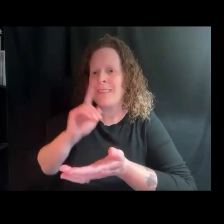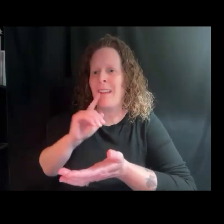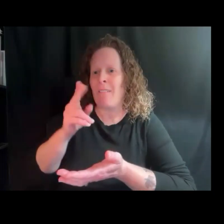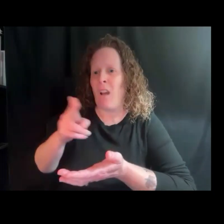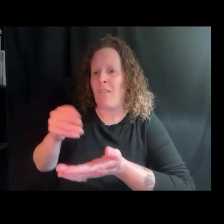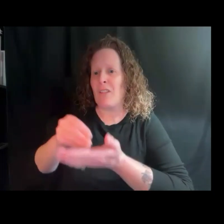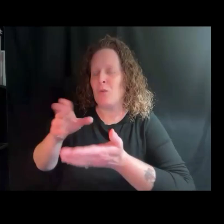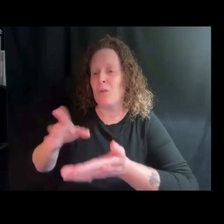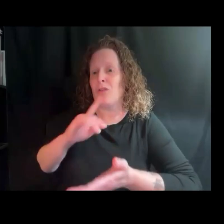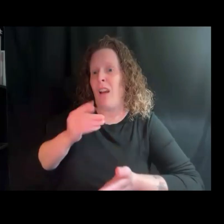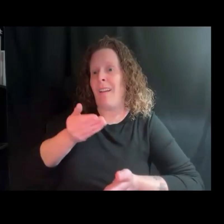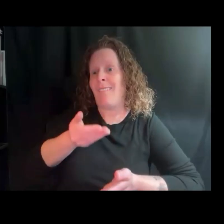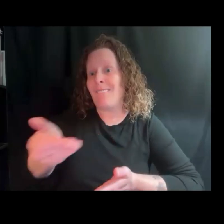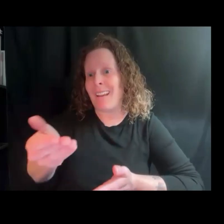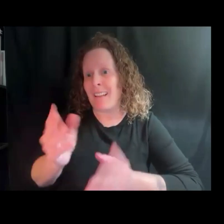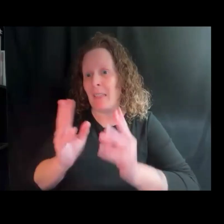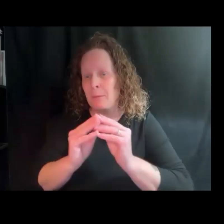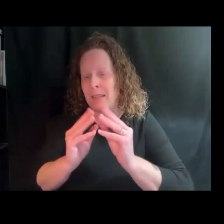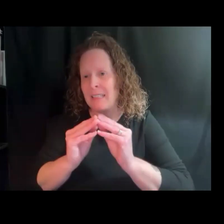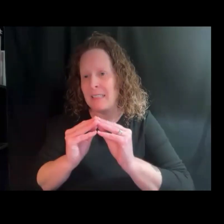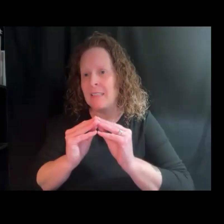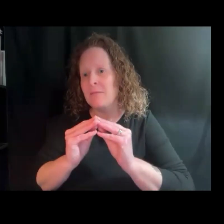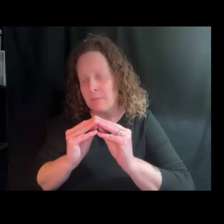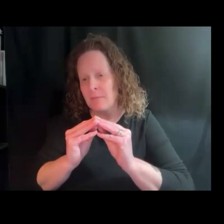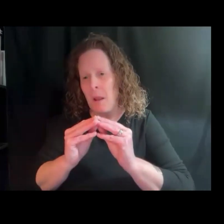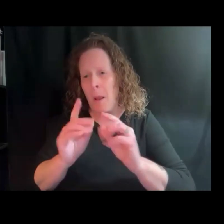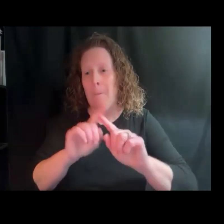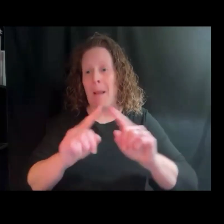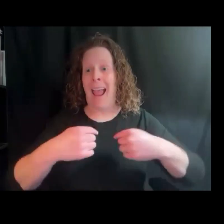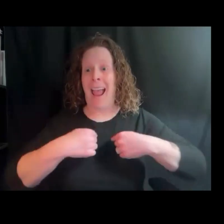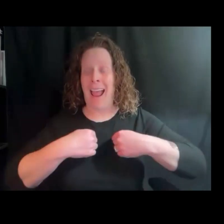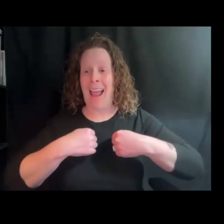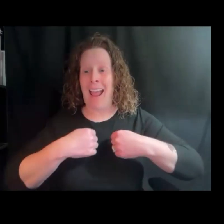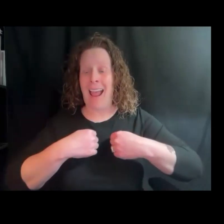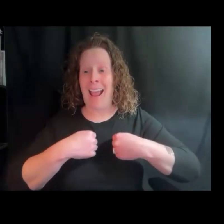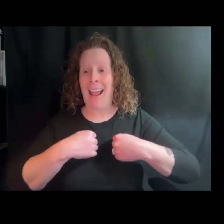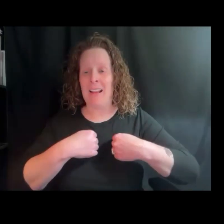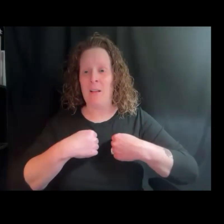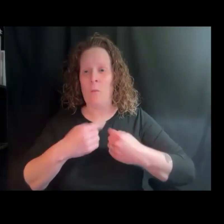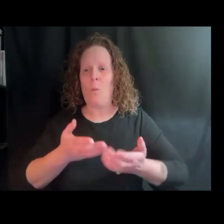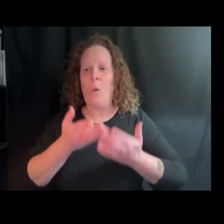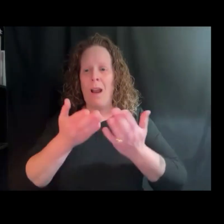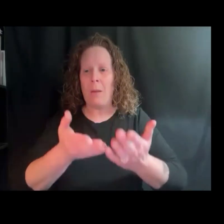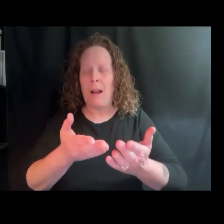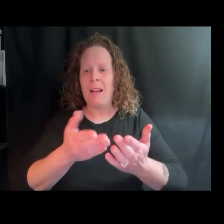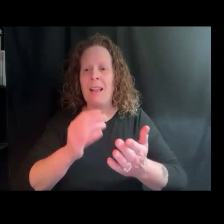Or if the deaf or hard of hearing student is invited to the meeting you're gonna have to have an interpreter